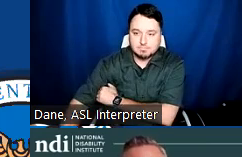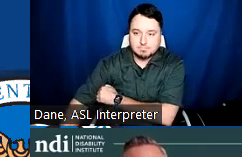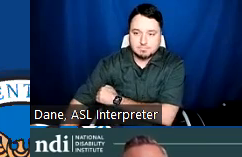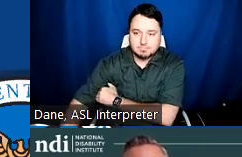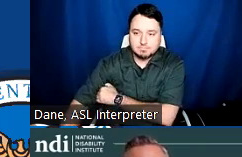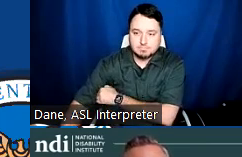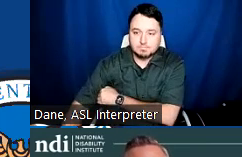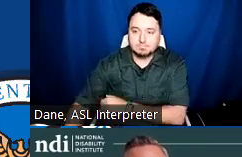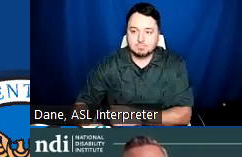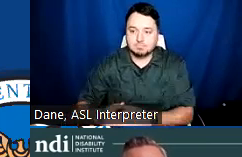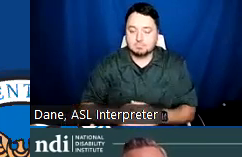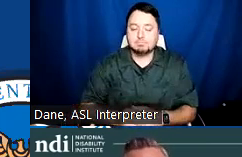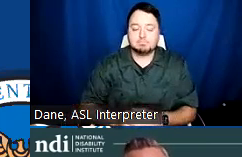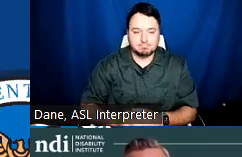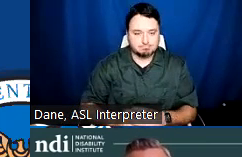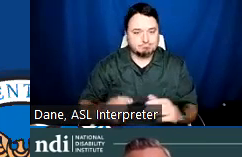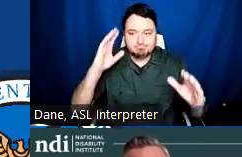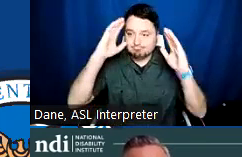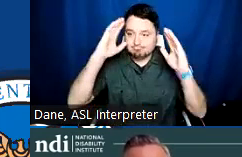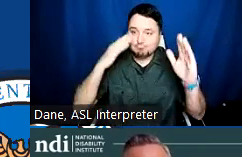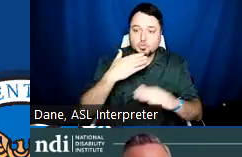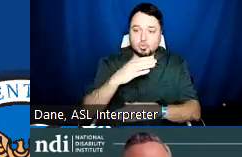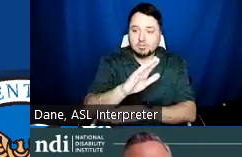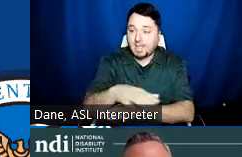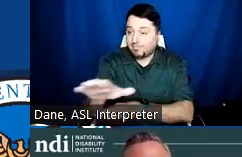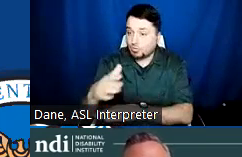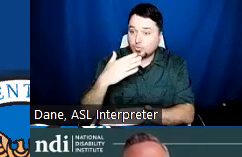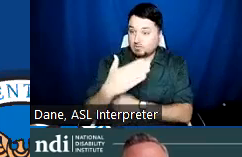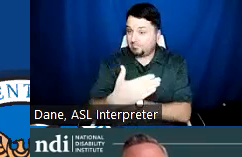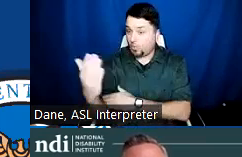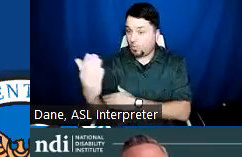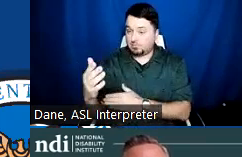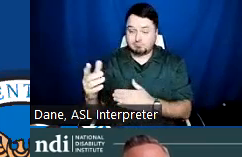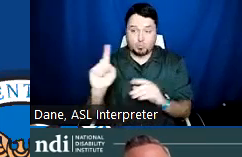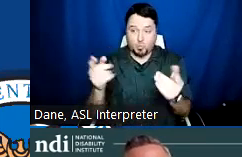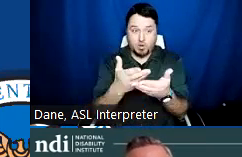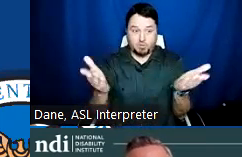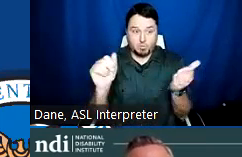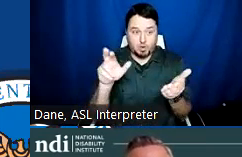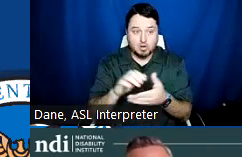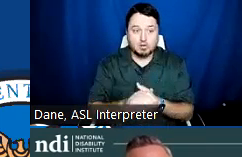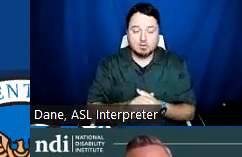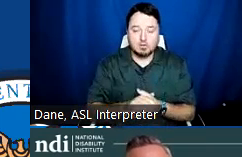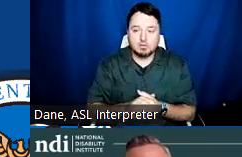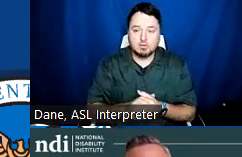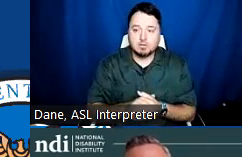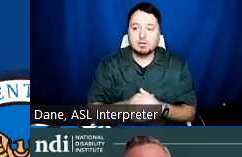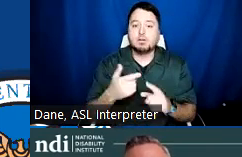Good afternoon everyone, or good morning depending on where you are. On behalf of the LEAD Center. I